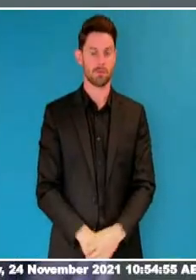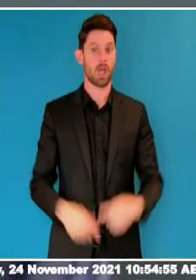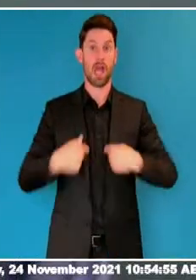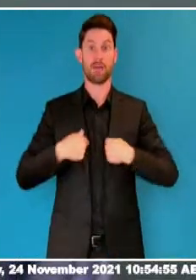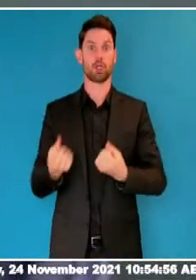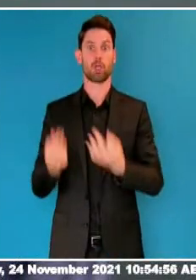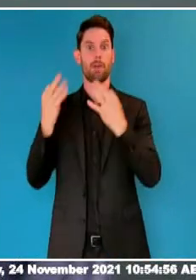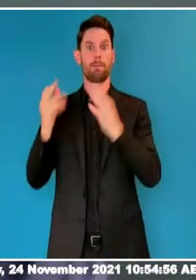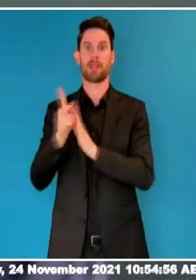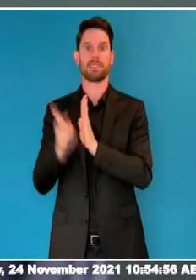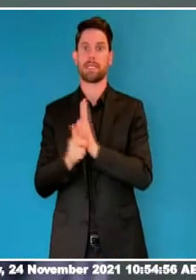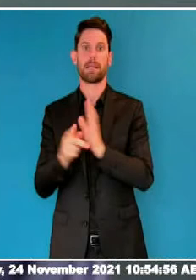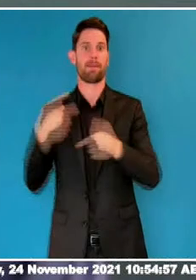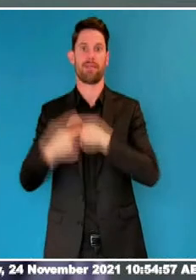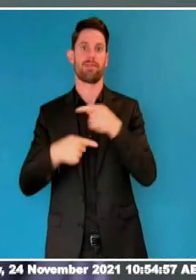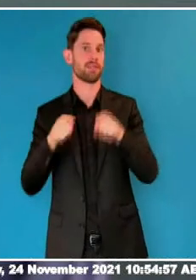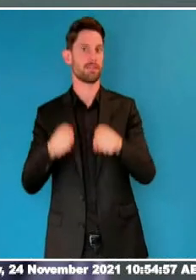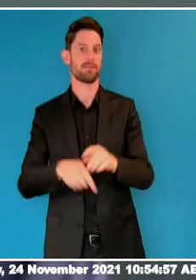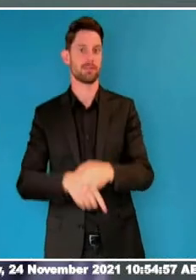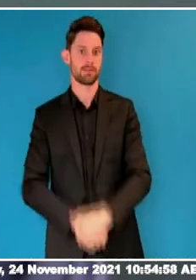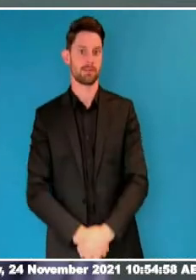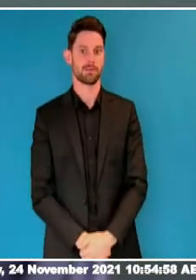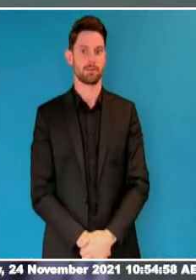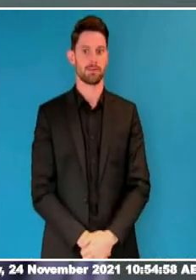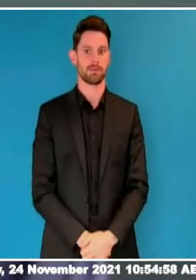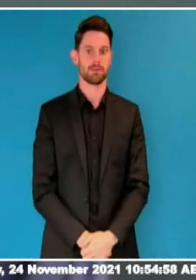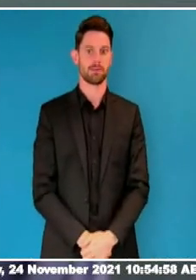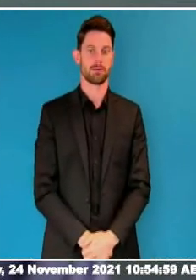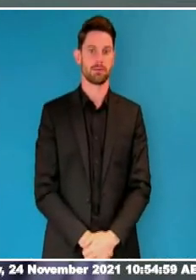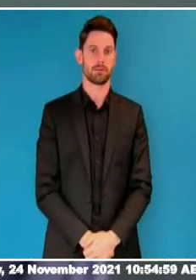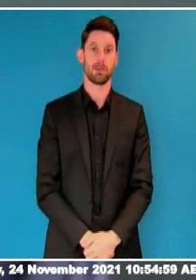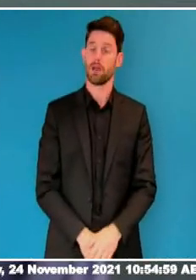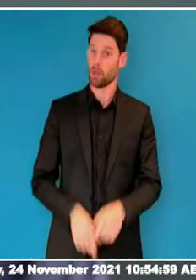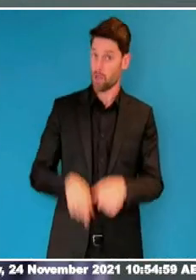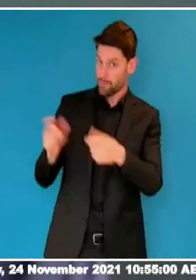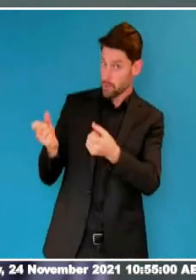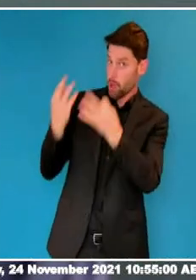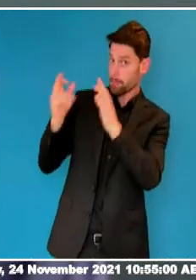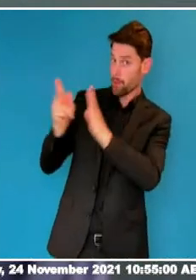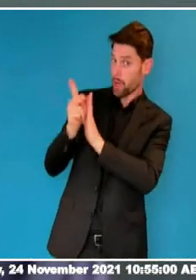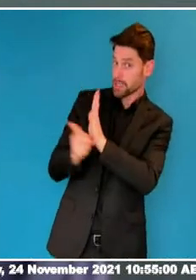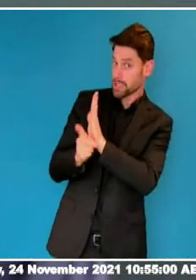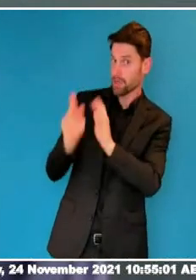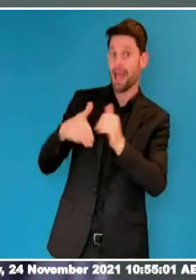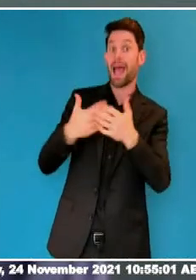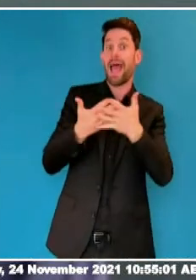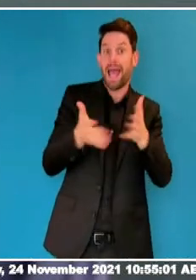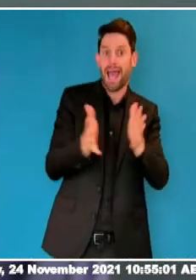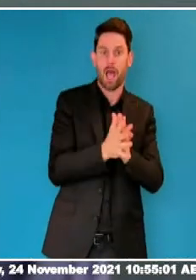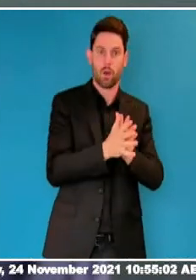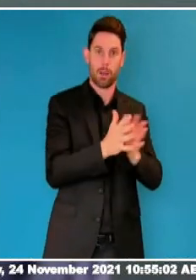You have no policy about how restaurant managers can know what the test